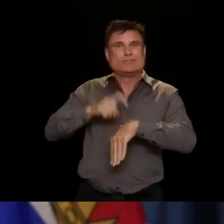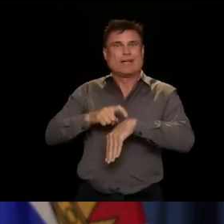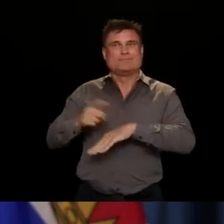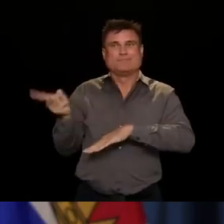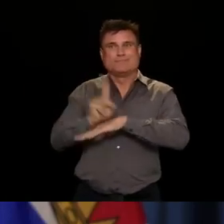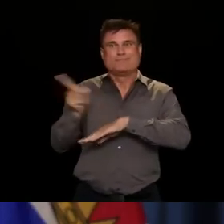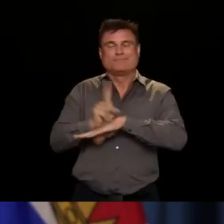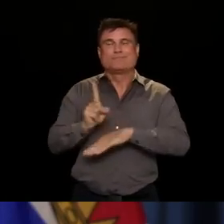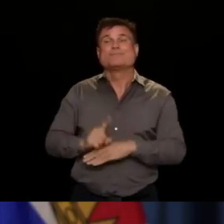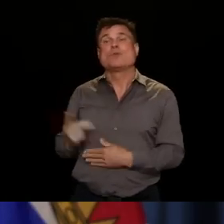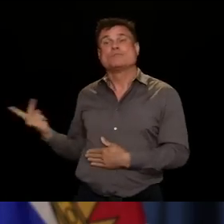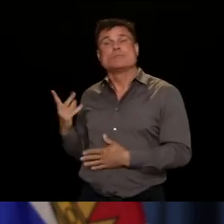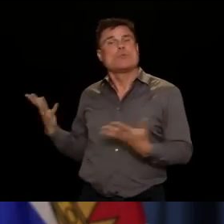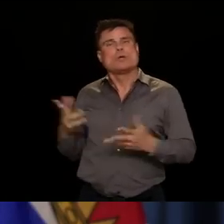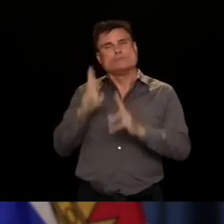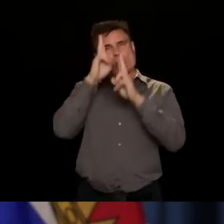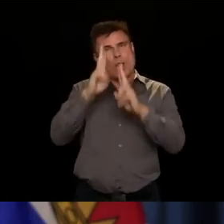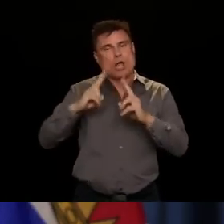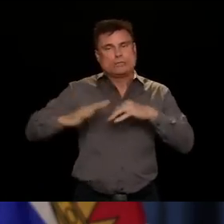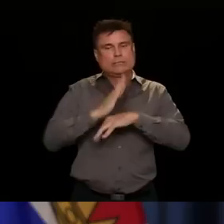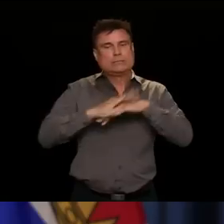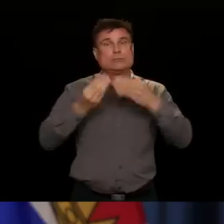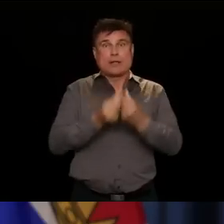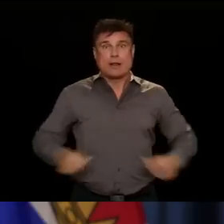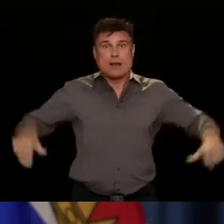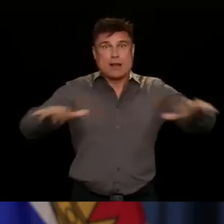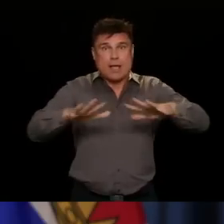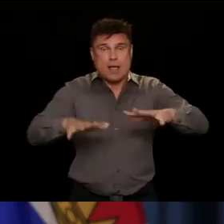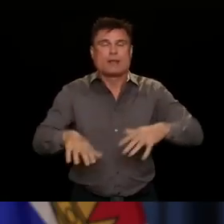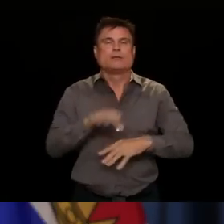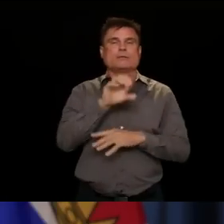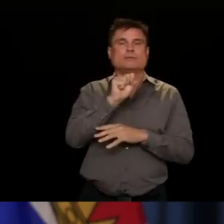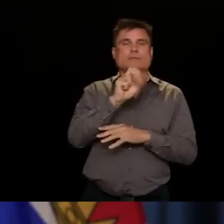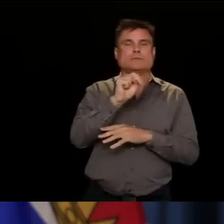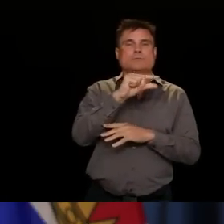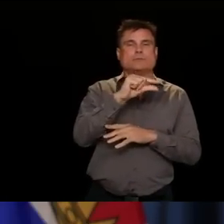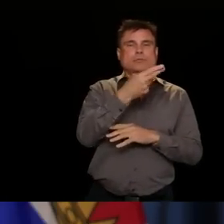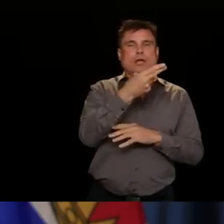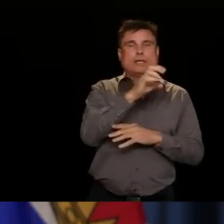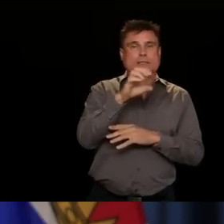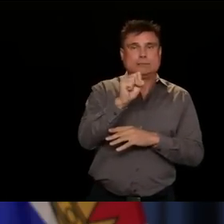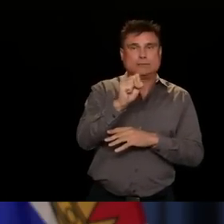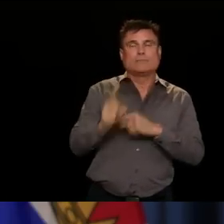people of the area,